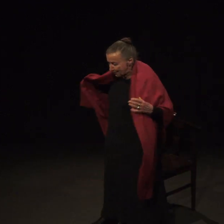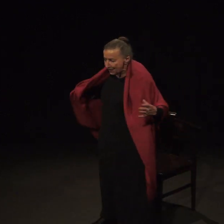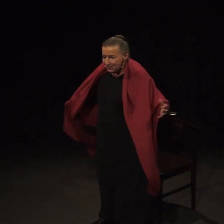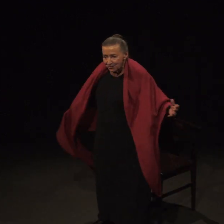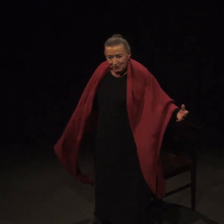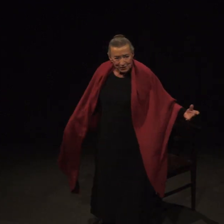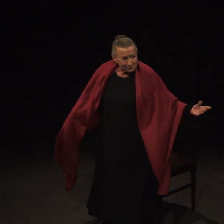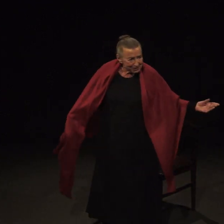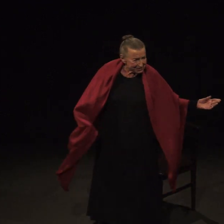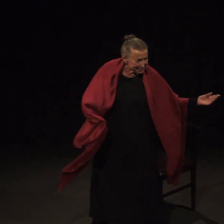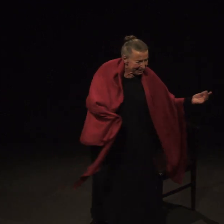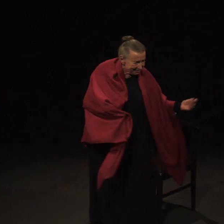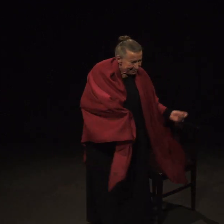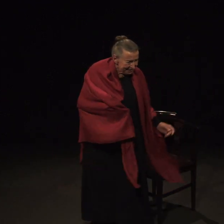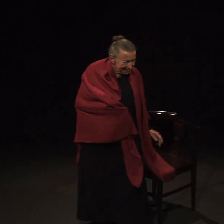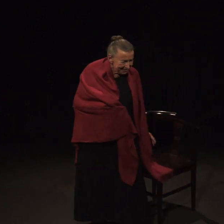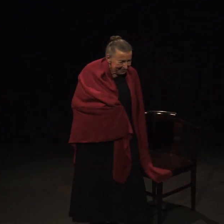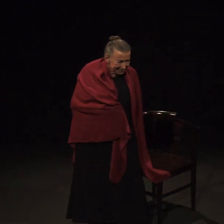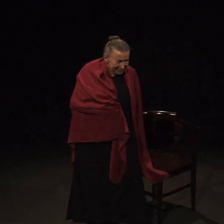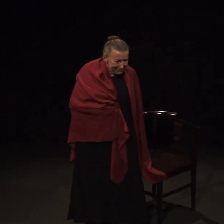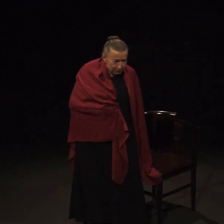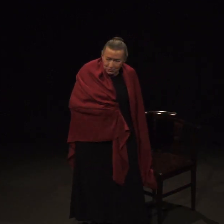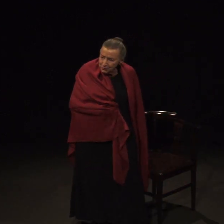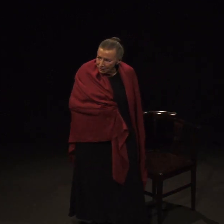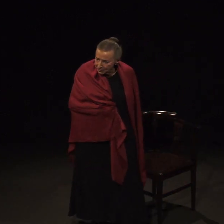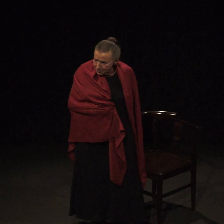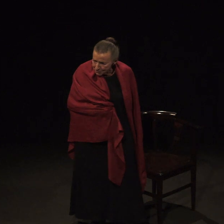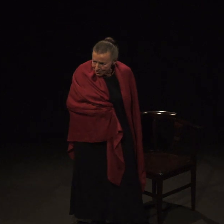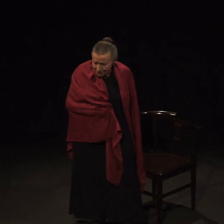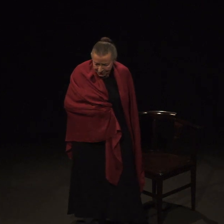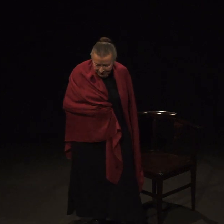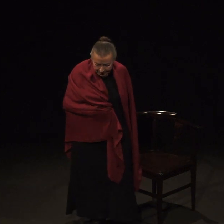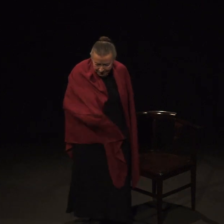To each she introduced her young relation. First, to Tadeusz.